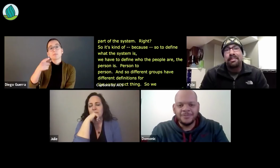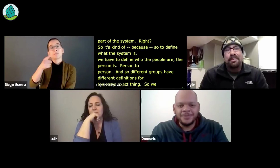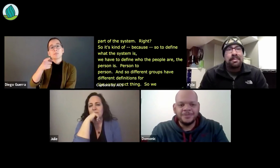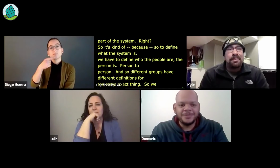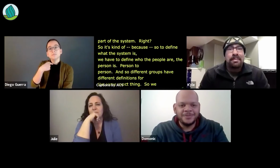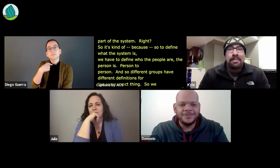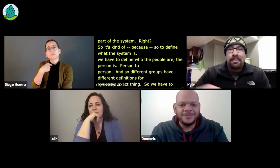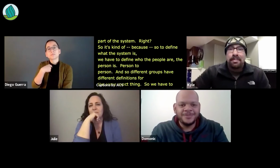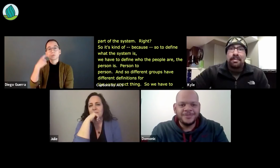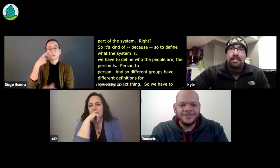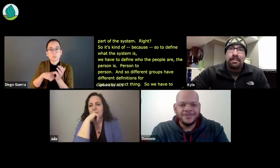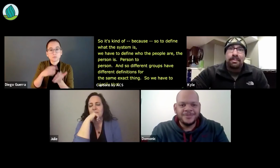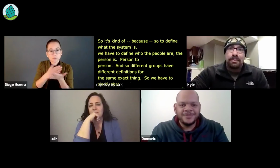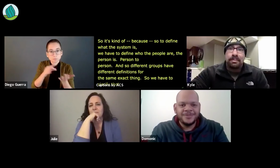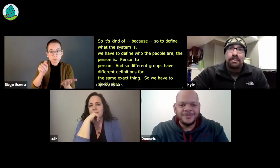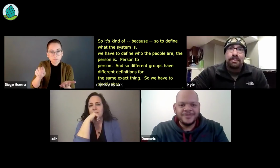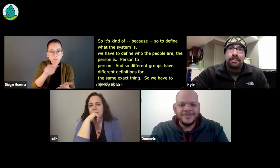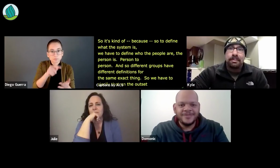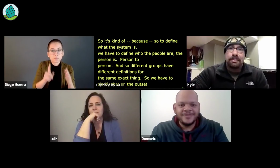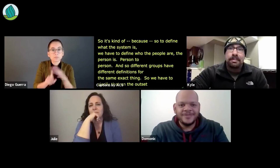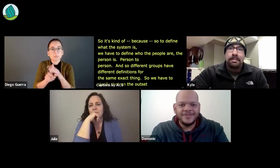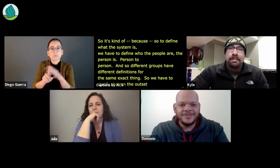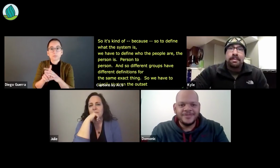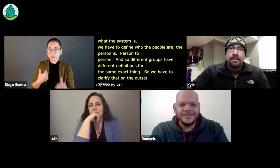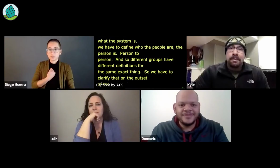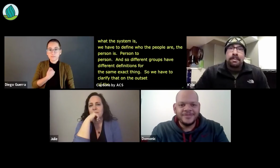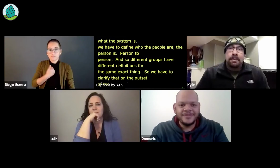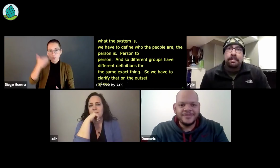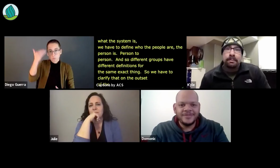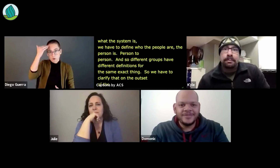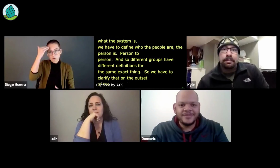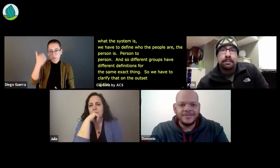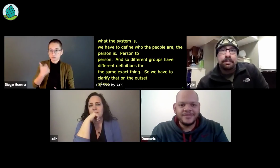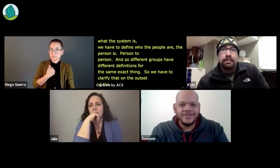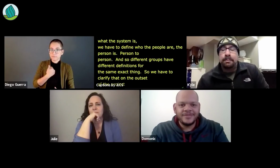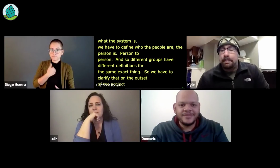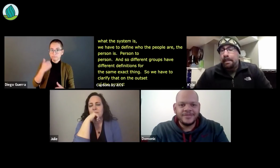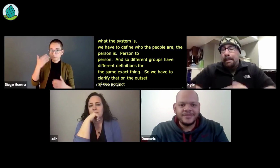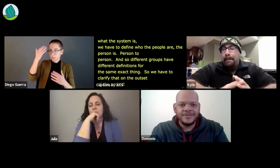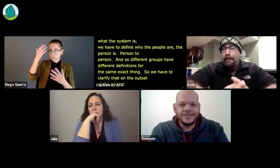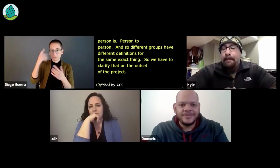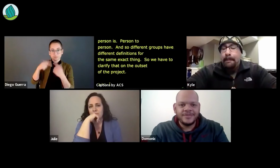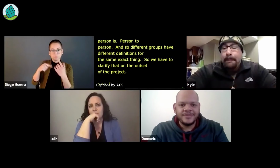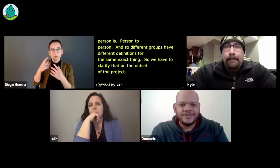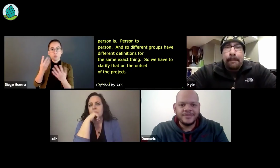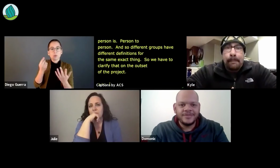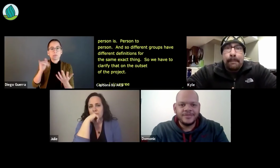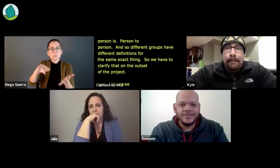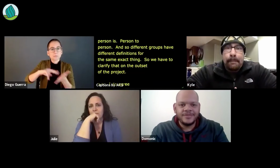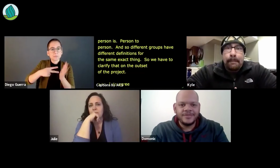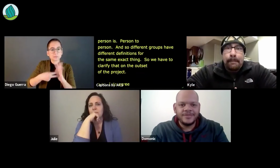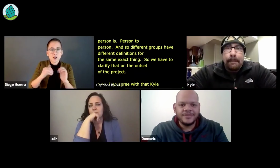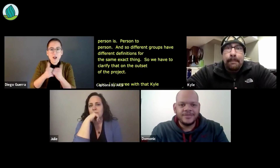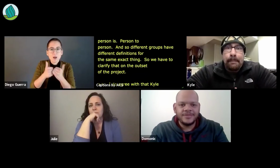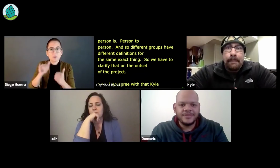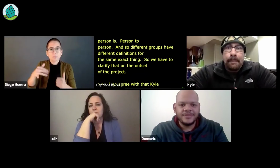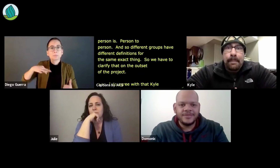I do agree with that Kyle. And another component is also self-awareness and understanding what that means